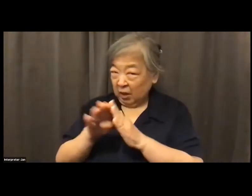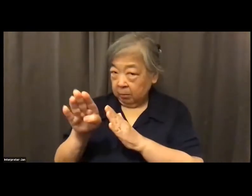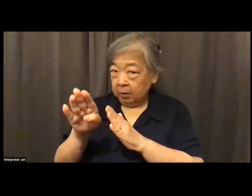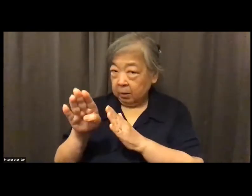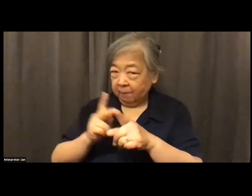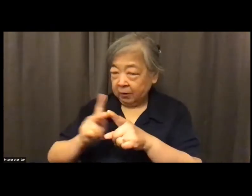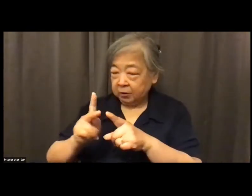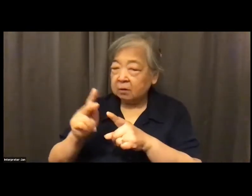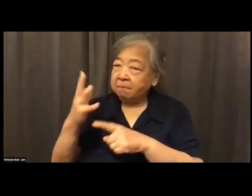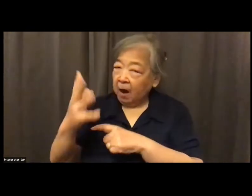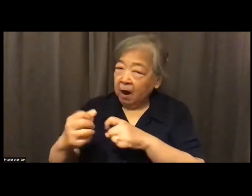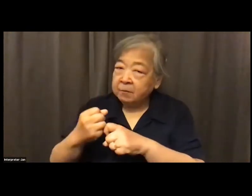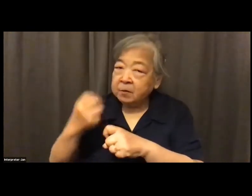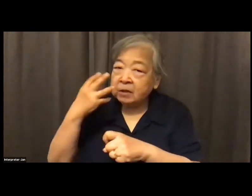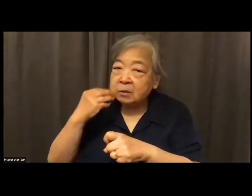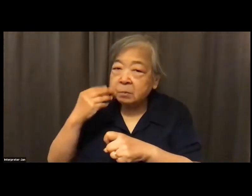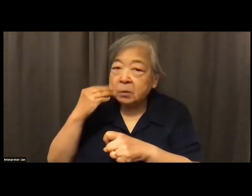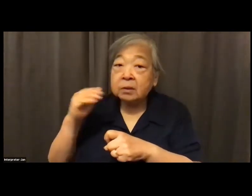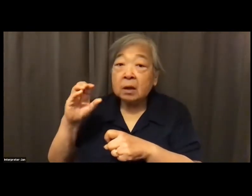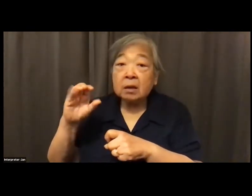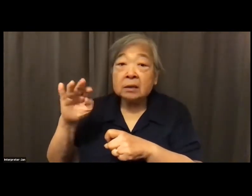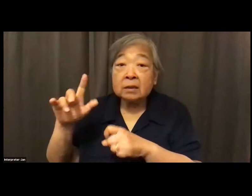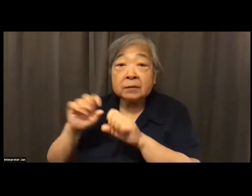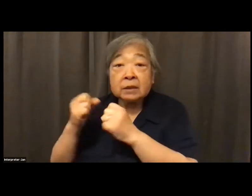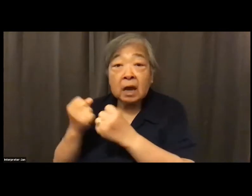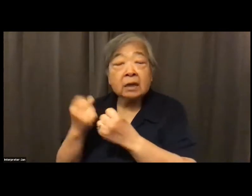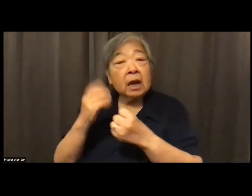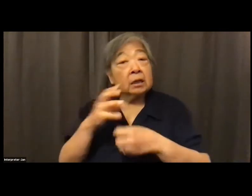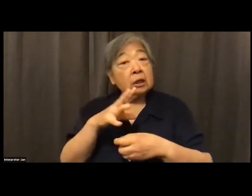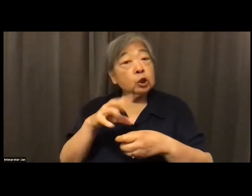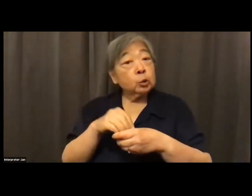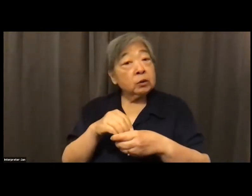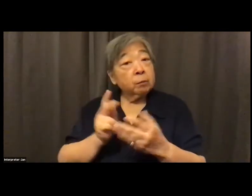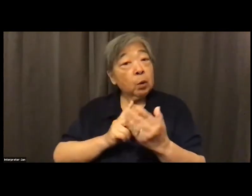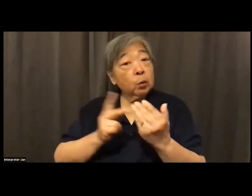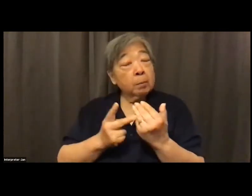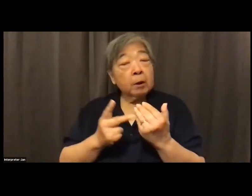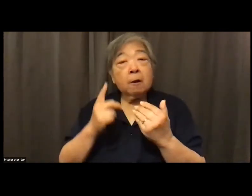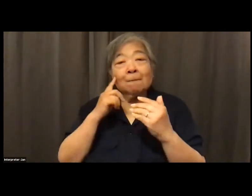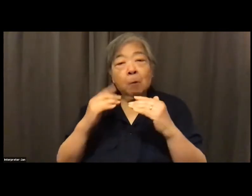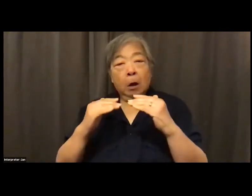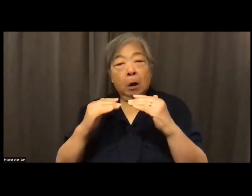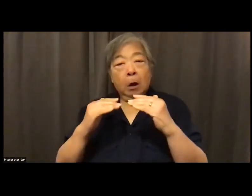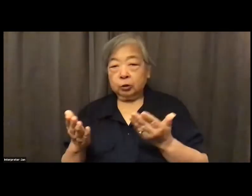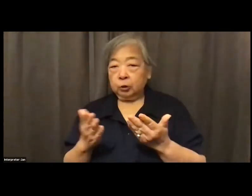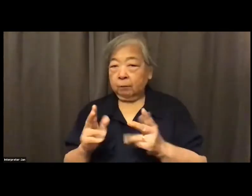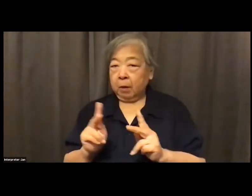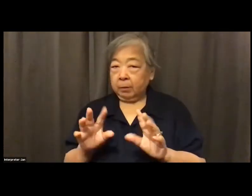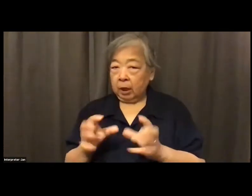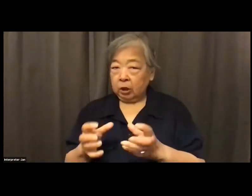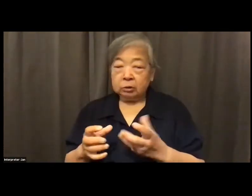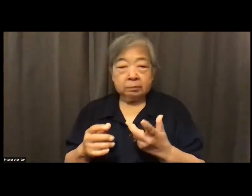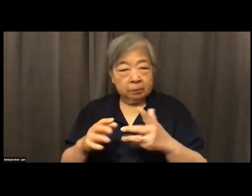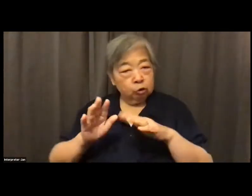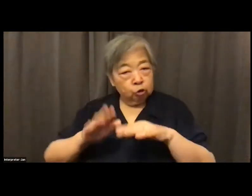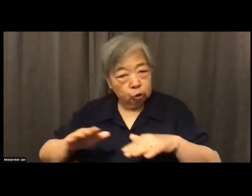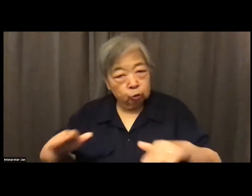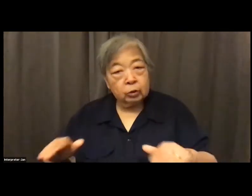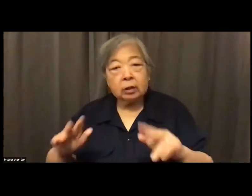focusing on civil society and inclusive programming for underserved populations including children and people with disabilities.